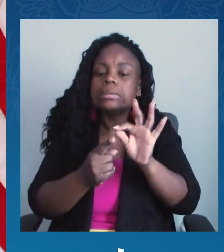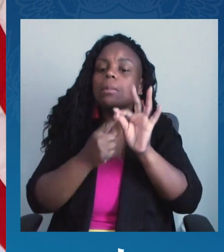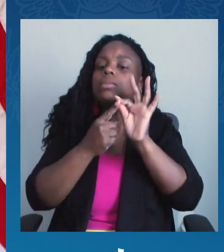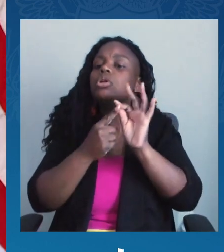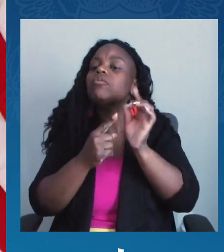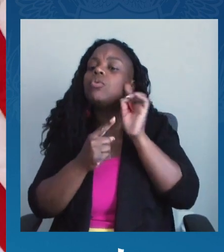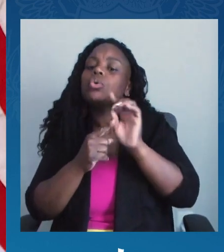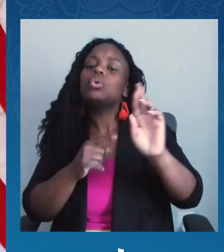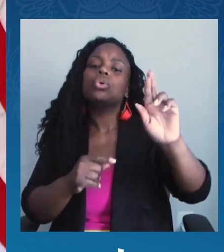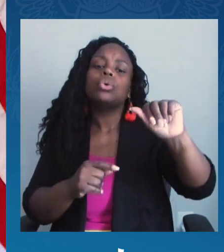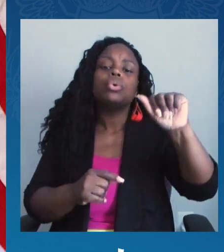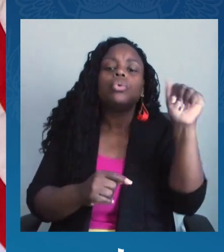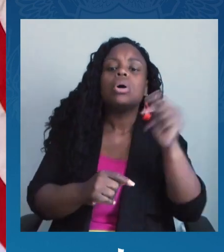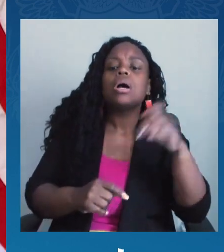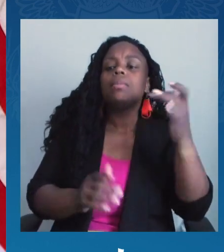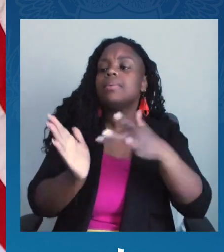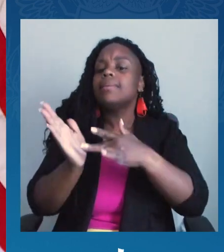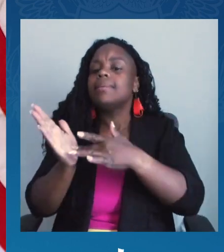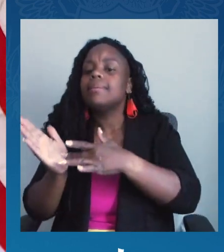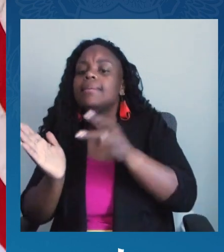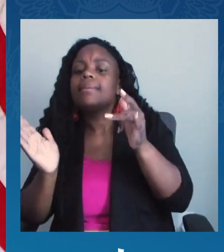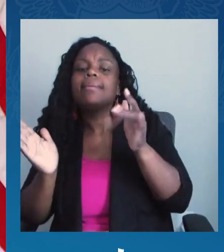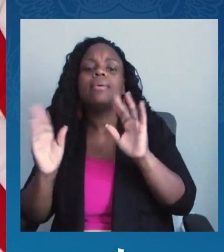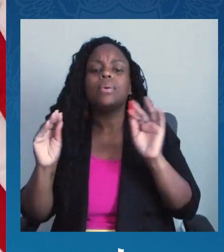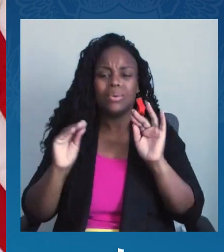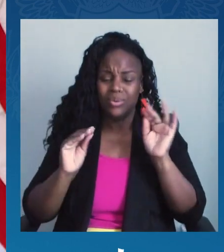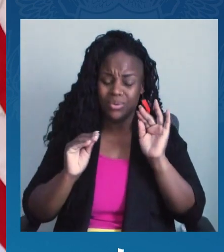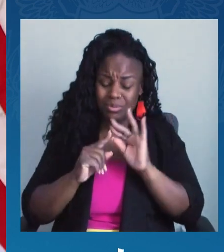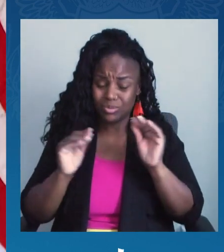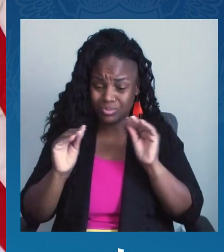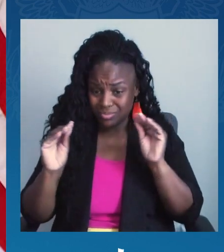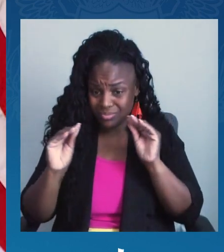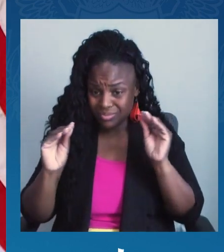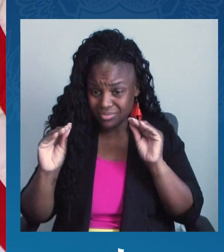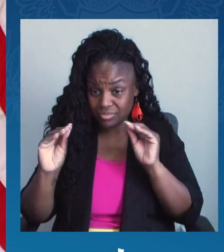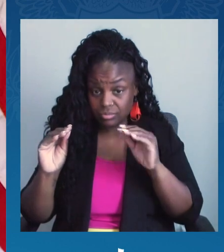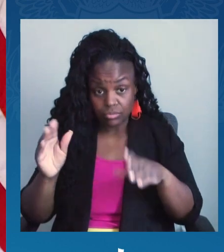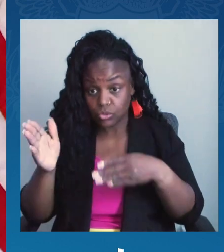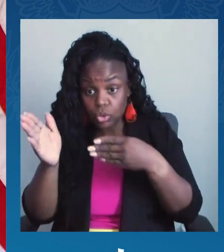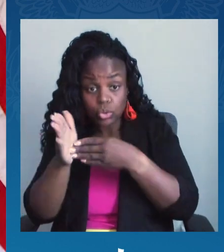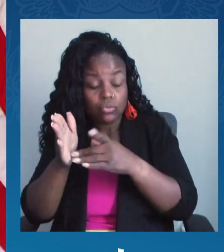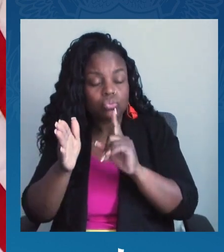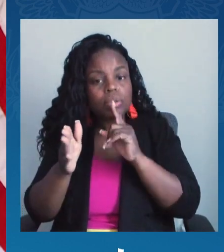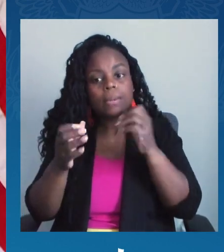You know, I personally prosecuted cases involving child sexual assault.